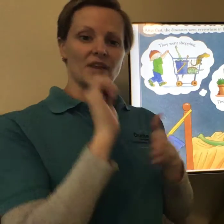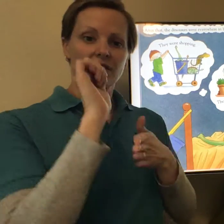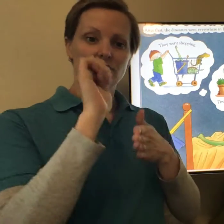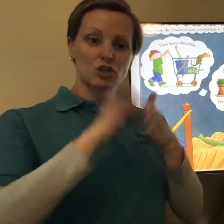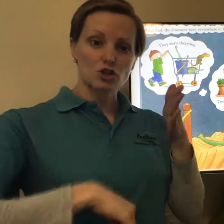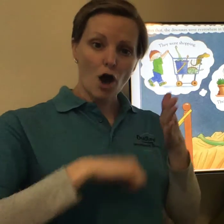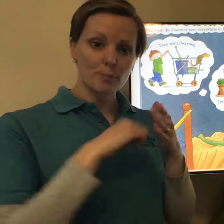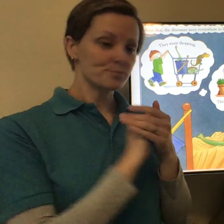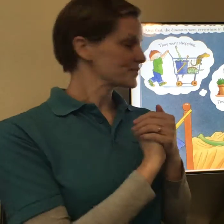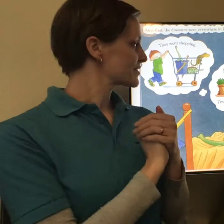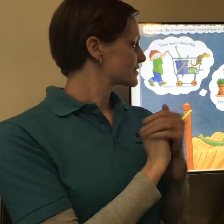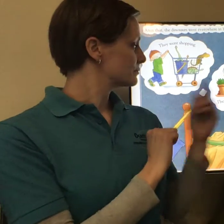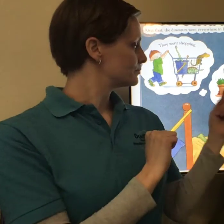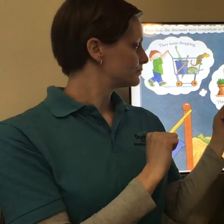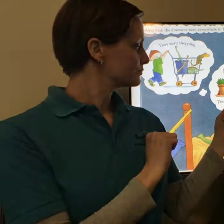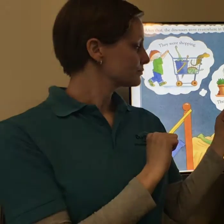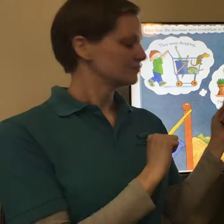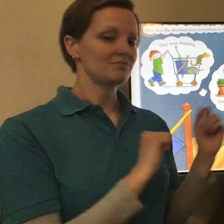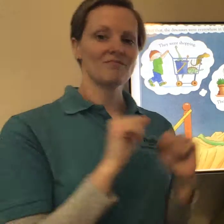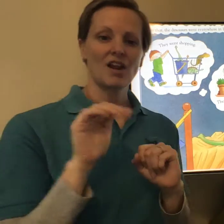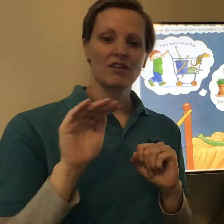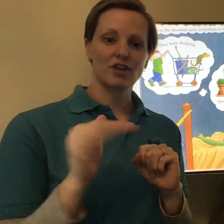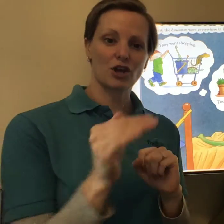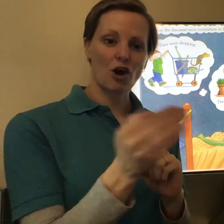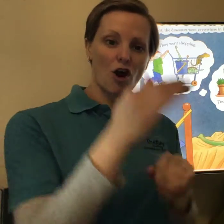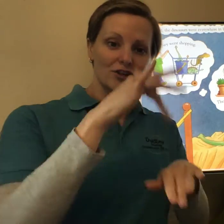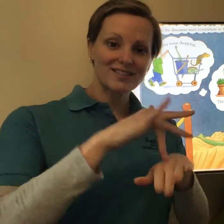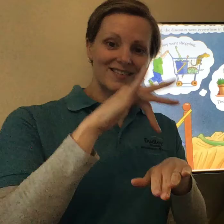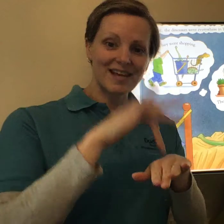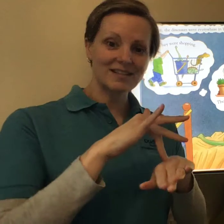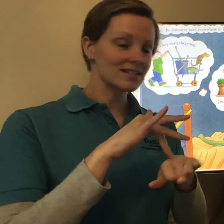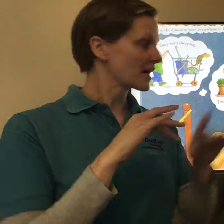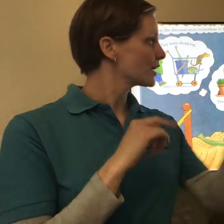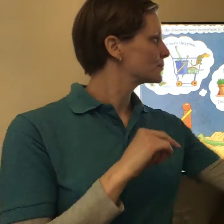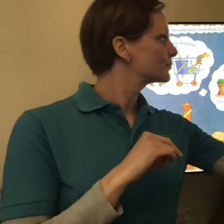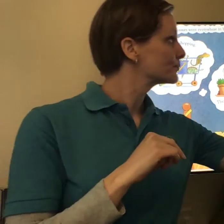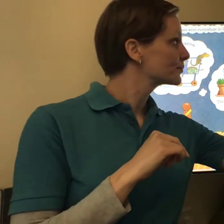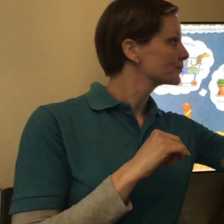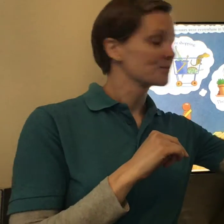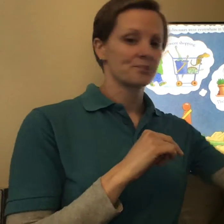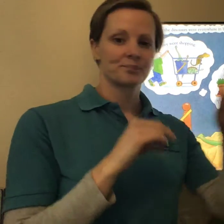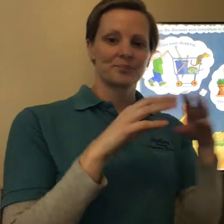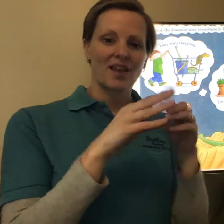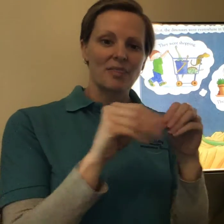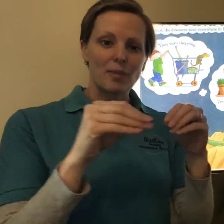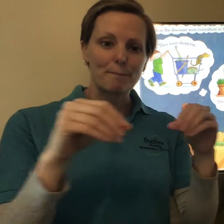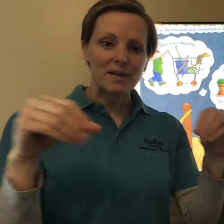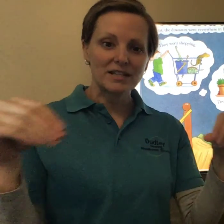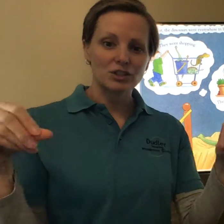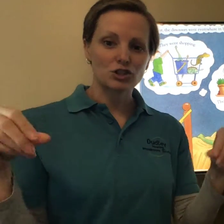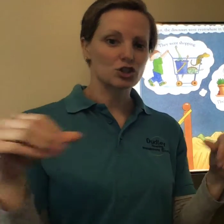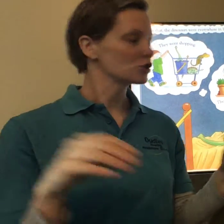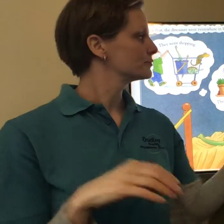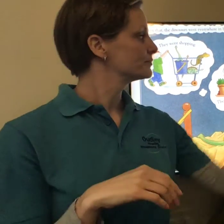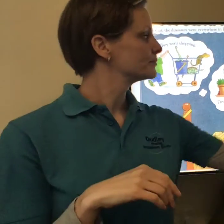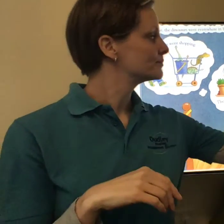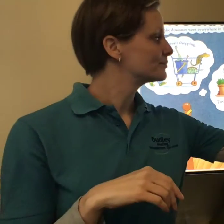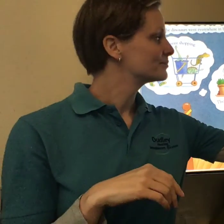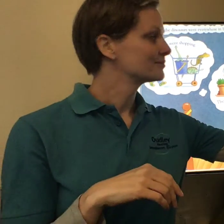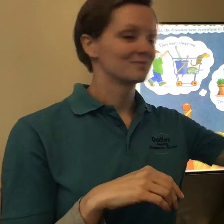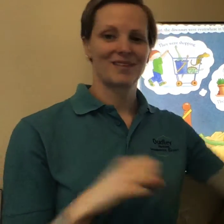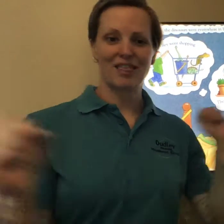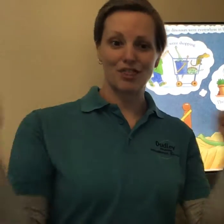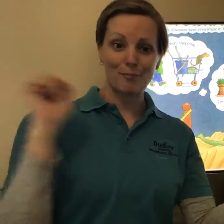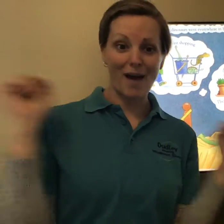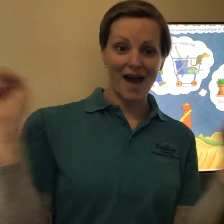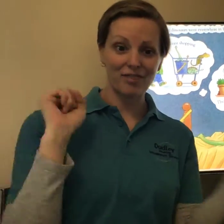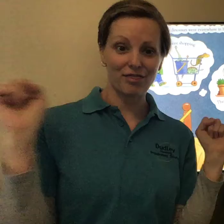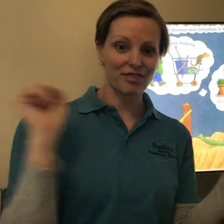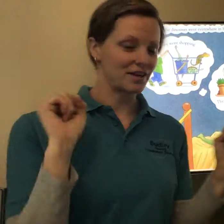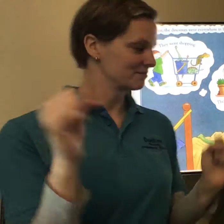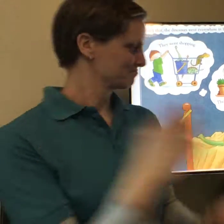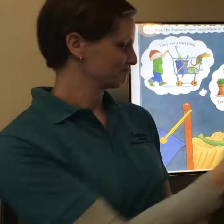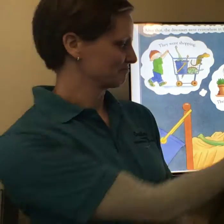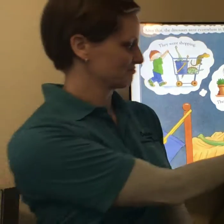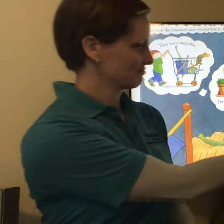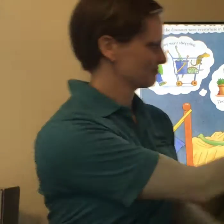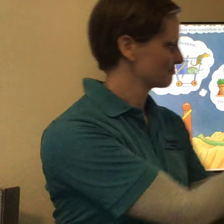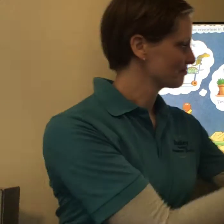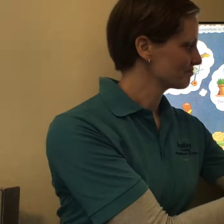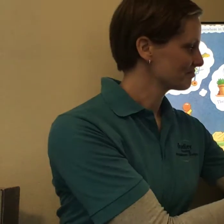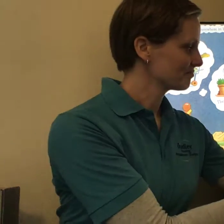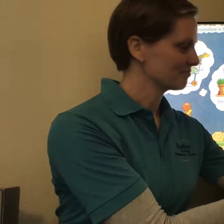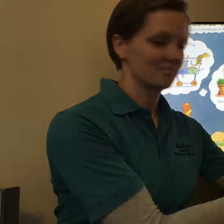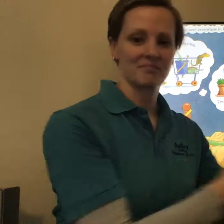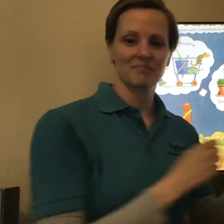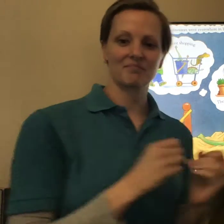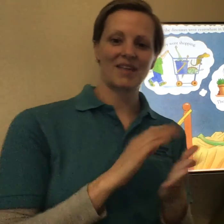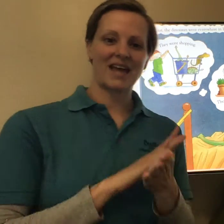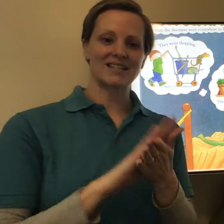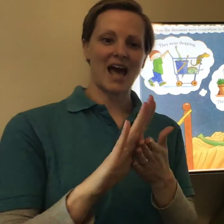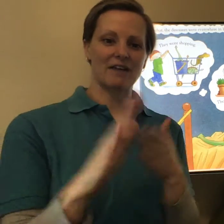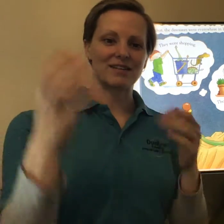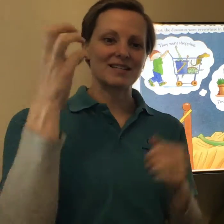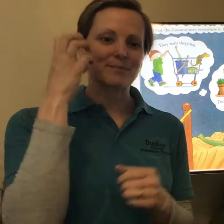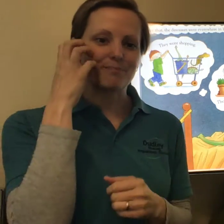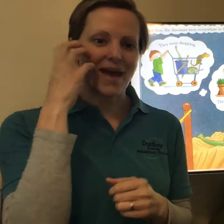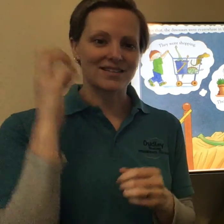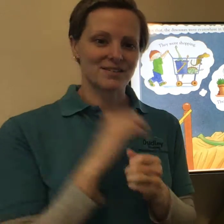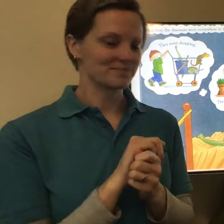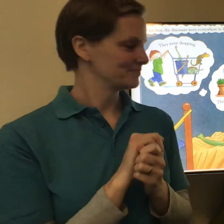The shops, the garden centre, the beach, the bath and Harry's bed.